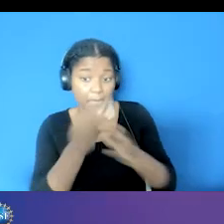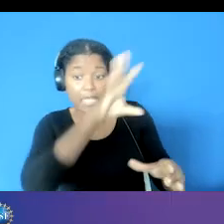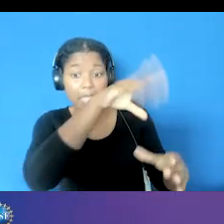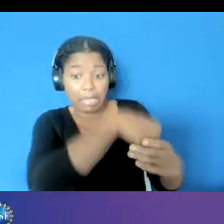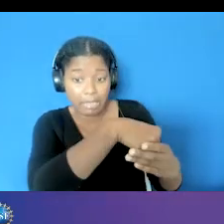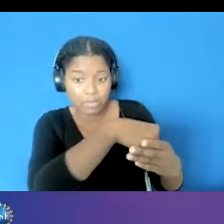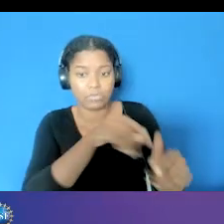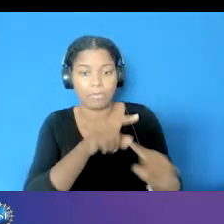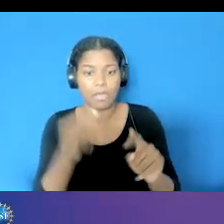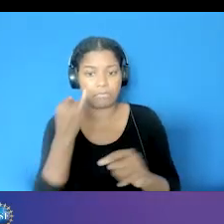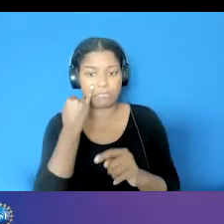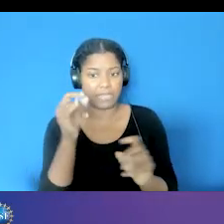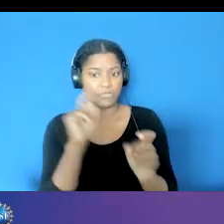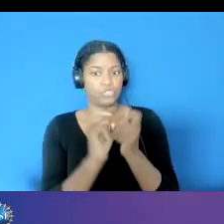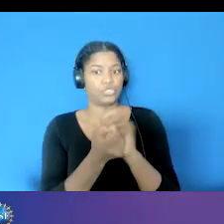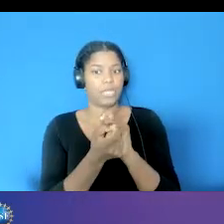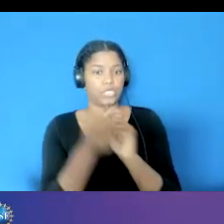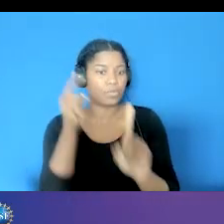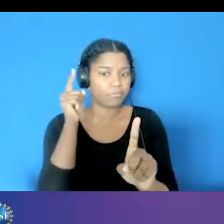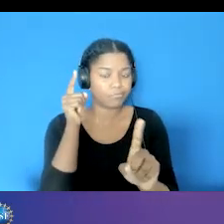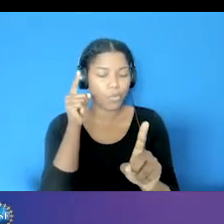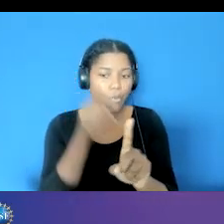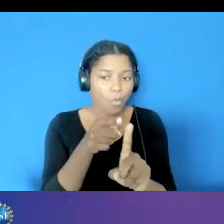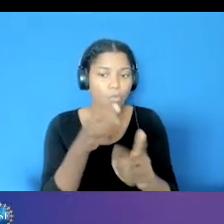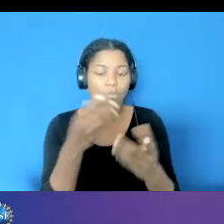And just as long as it doesn't change the scope or objective, of course,